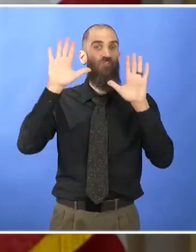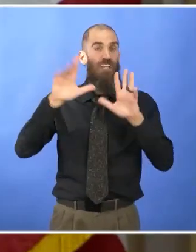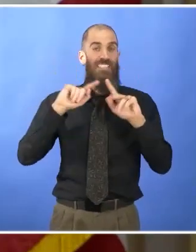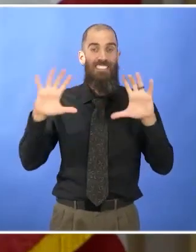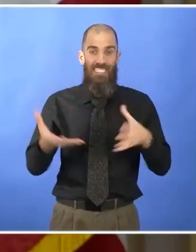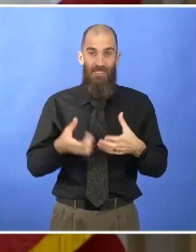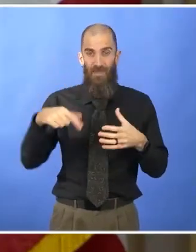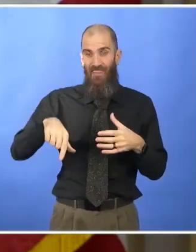SO HARD TO ENSURE THOSE WHO ARE INCARCERATED AND THEIR